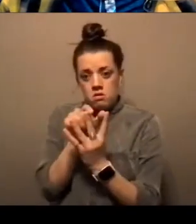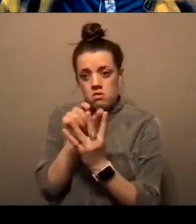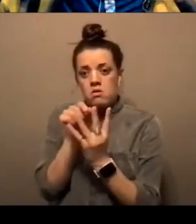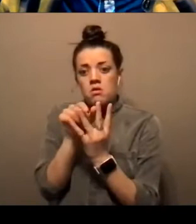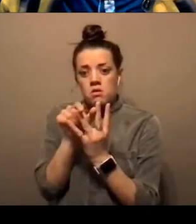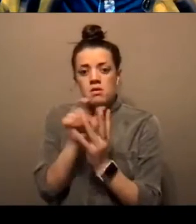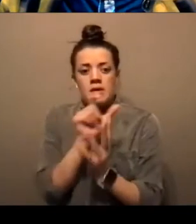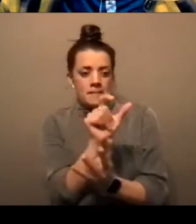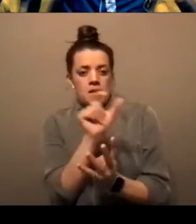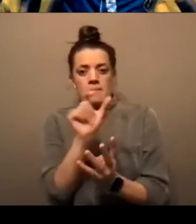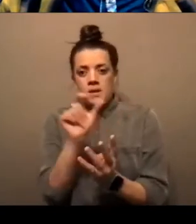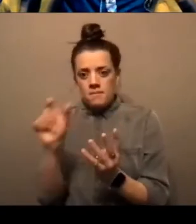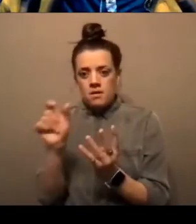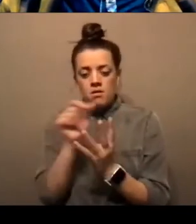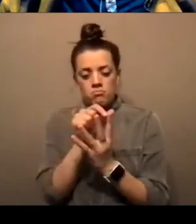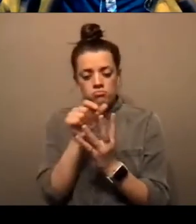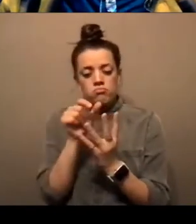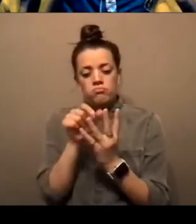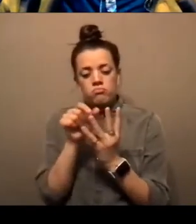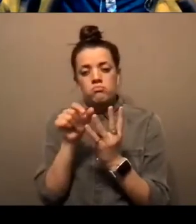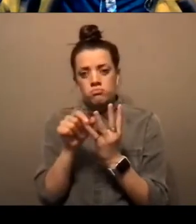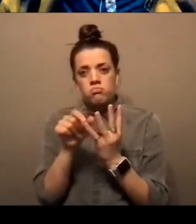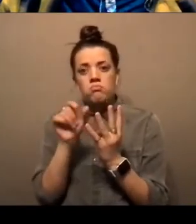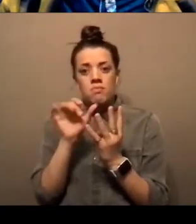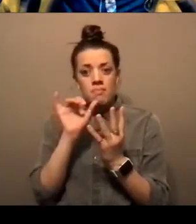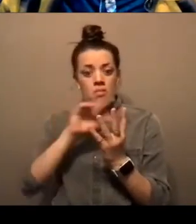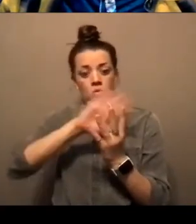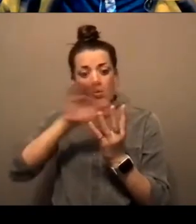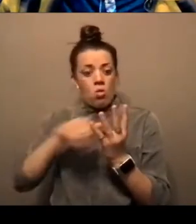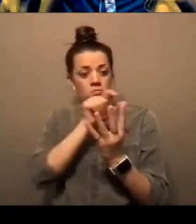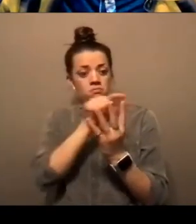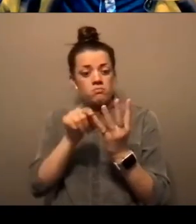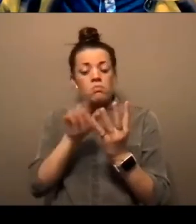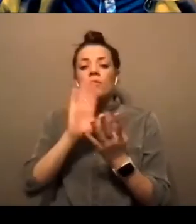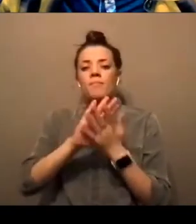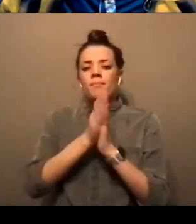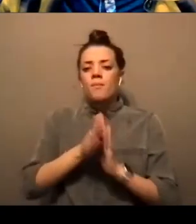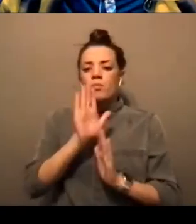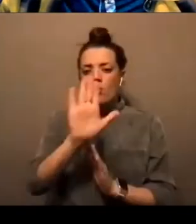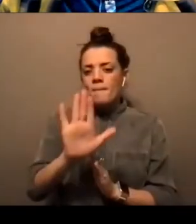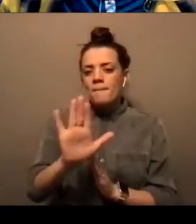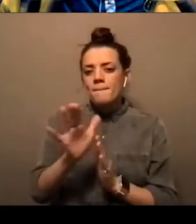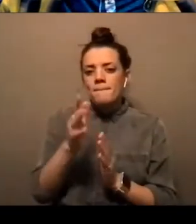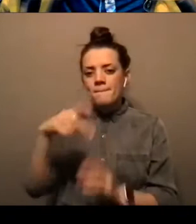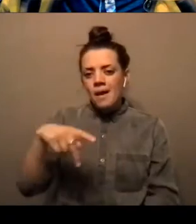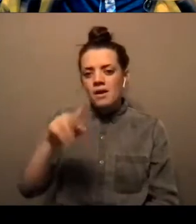And the password, and the idea is that it will be easier to remember